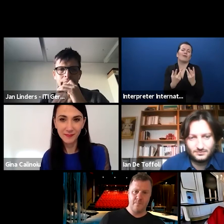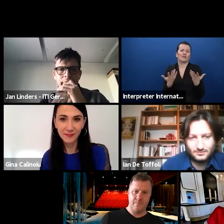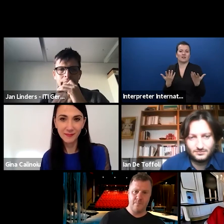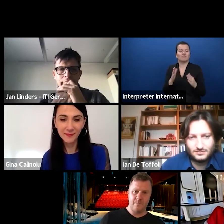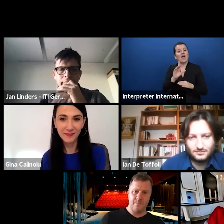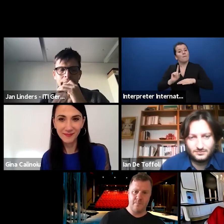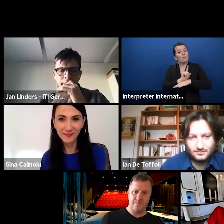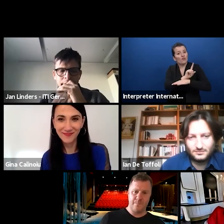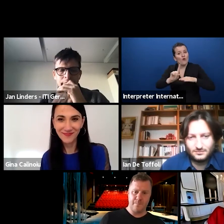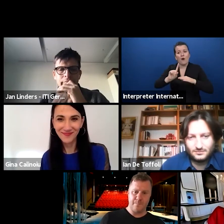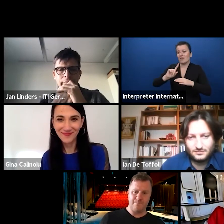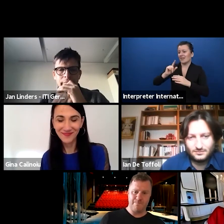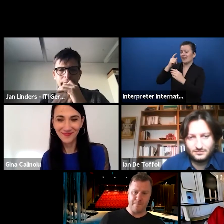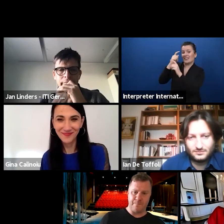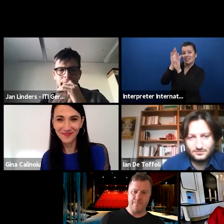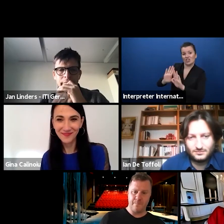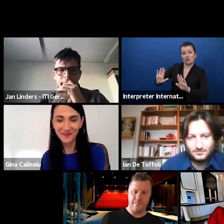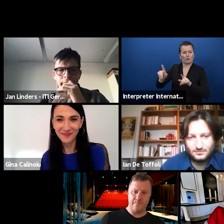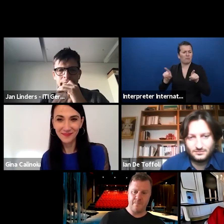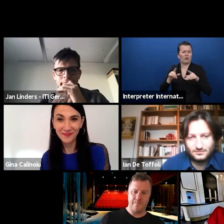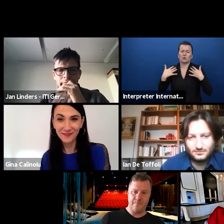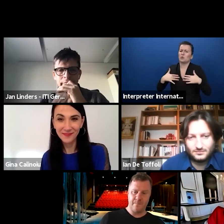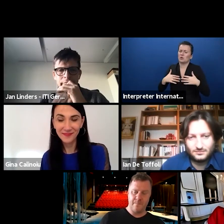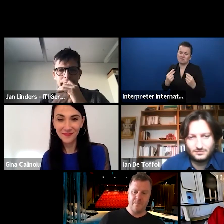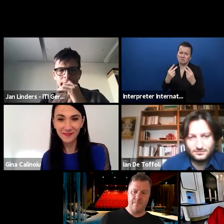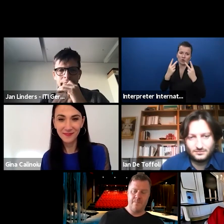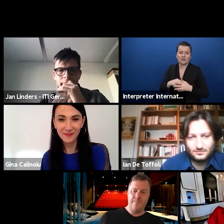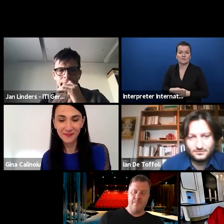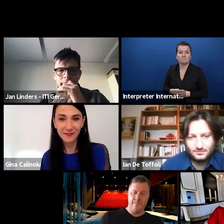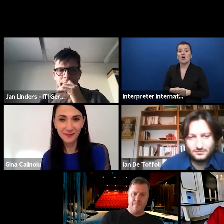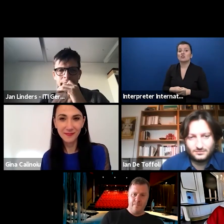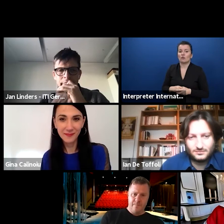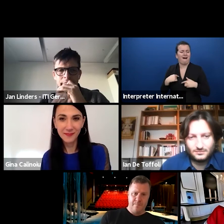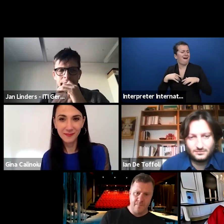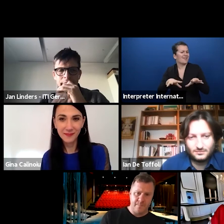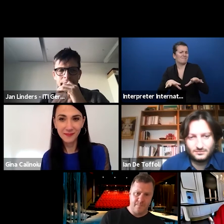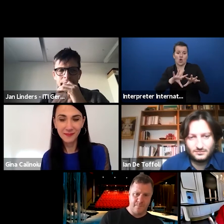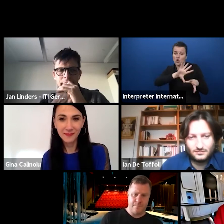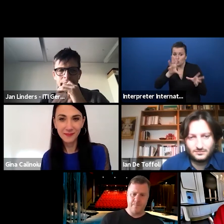so I take this with me and I take it to my, to our institutions, you have heard my commissioner,